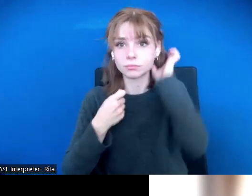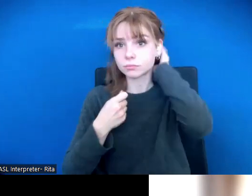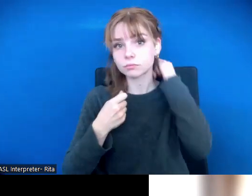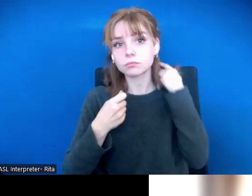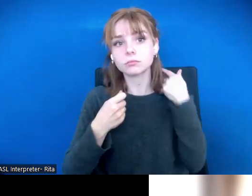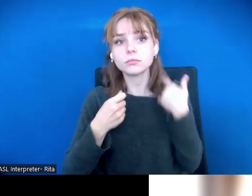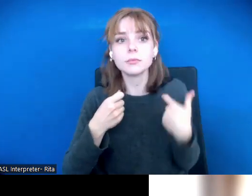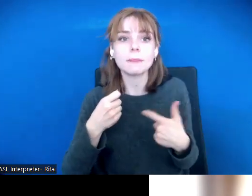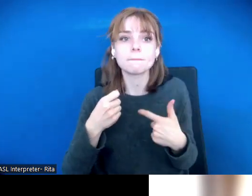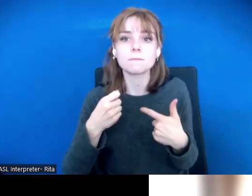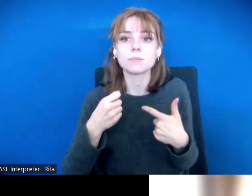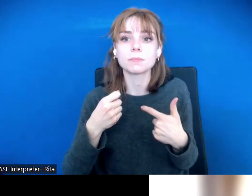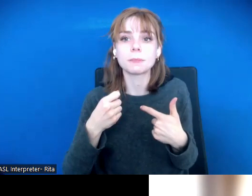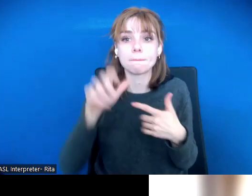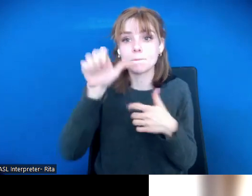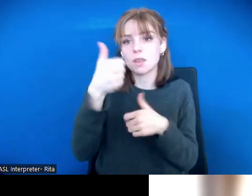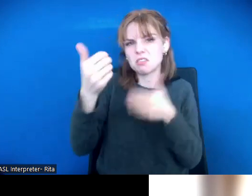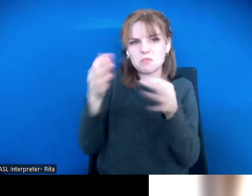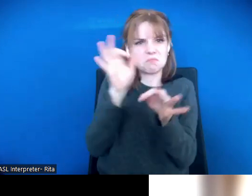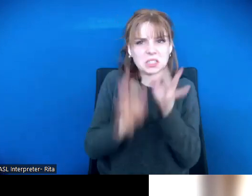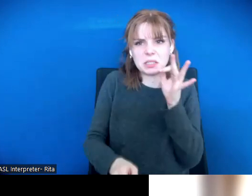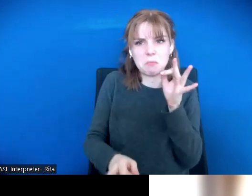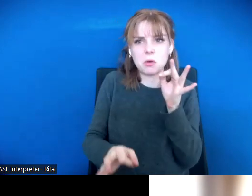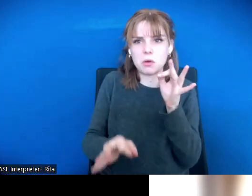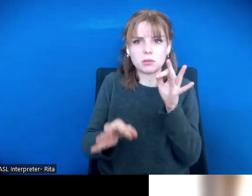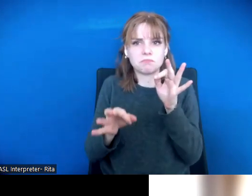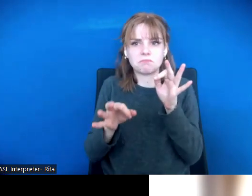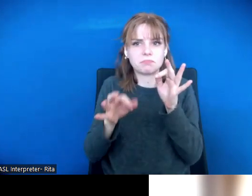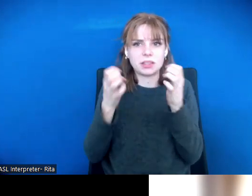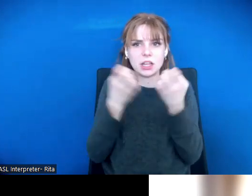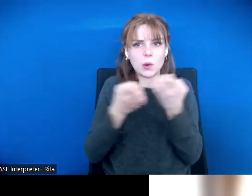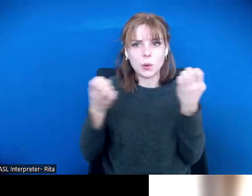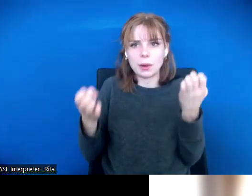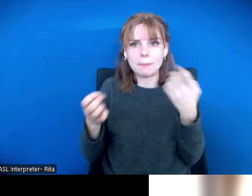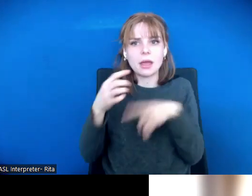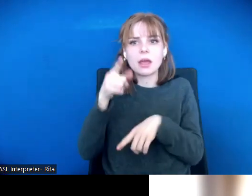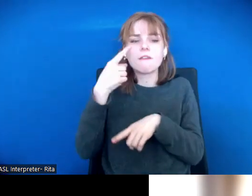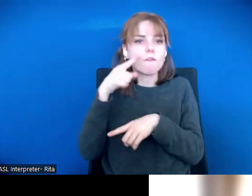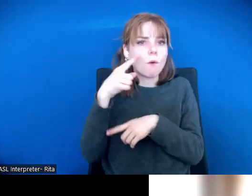The pills will fall out into their hand or we could put a dish there. When the device tips, the caregiver gets an alert that the medication has been described. If the device doesn't tip, they also get an alert to say the medication hasn't been taken. You could call your loved one and say hey, I think you forgot your pills. That one does